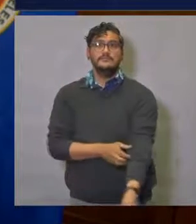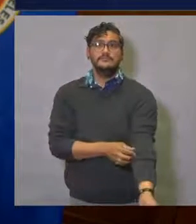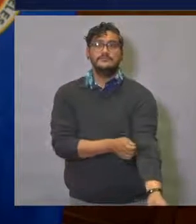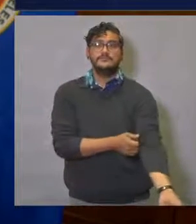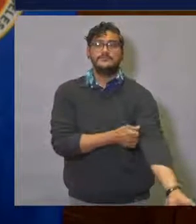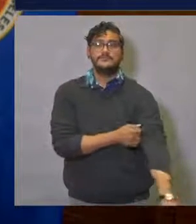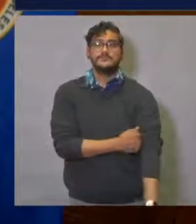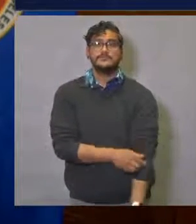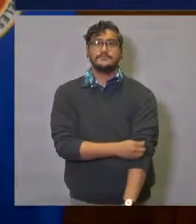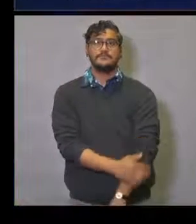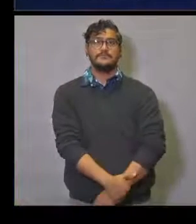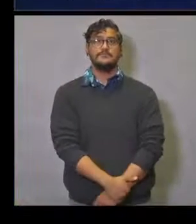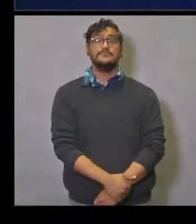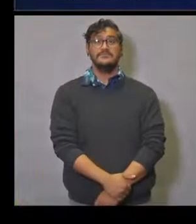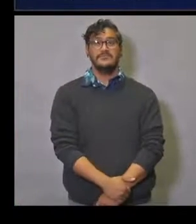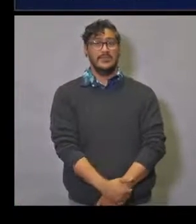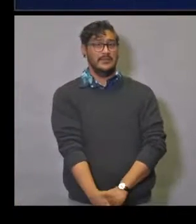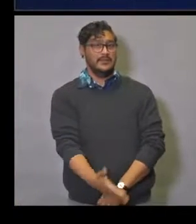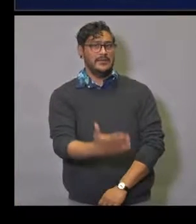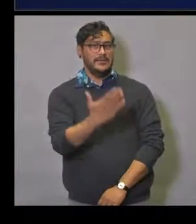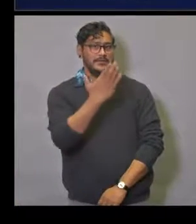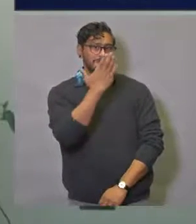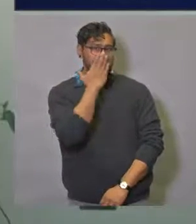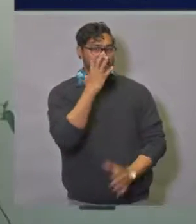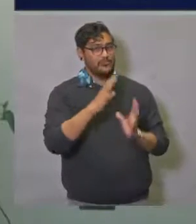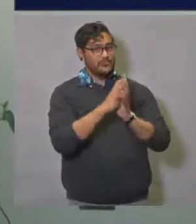STOP.